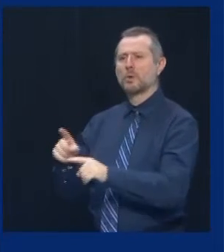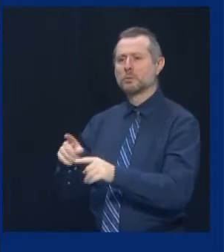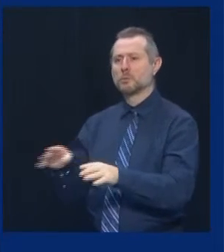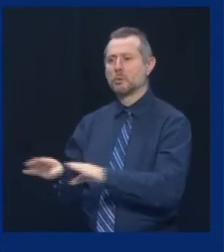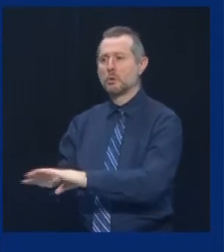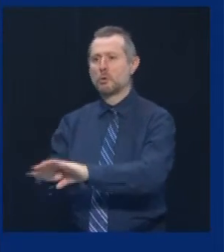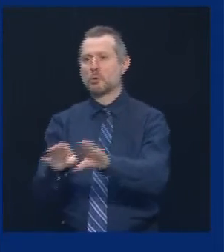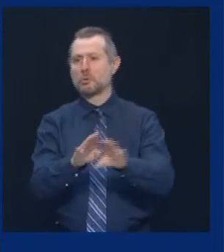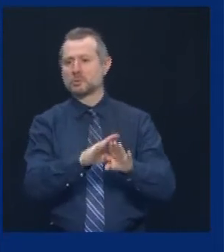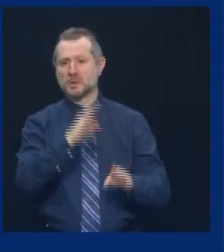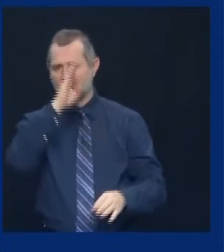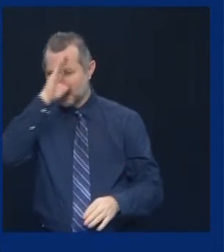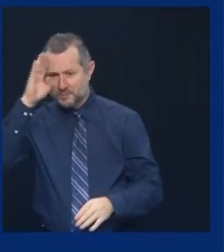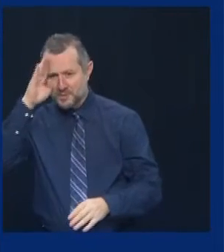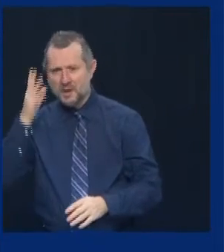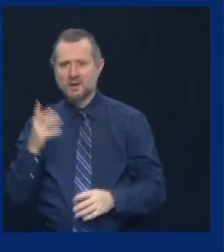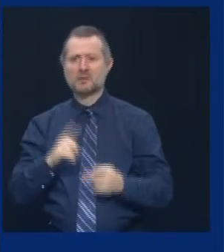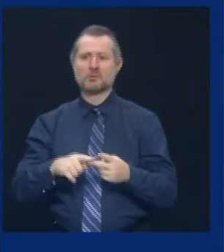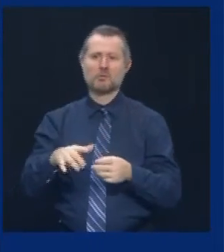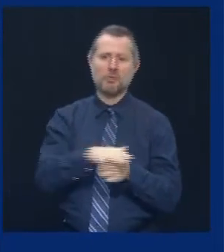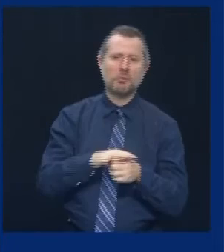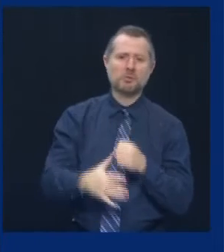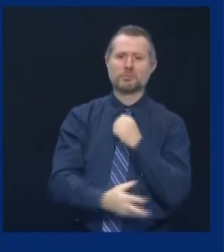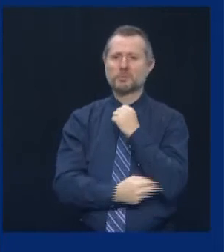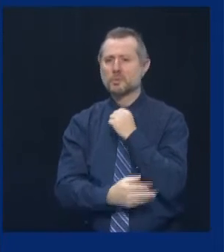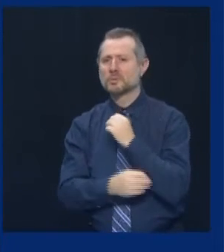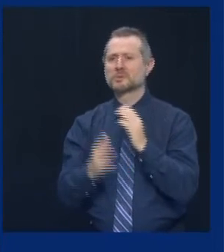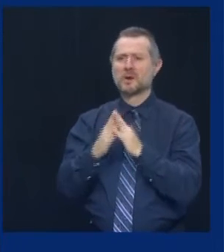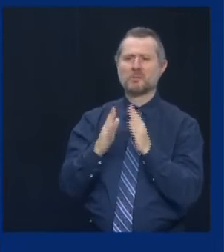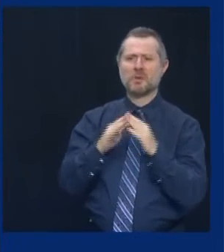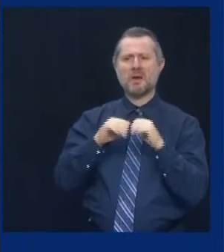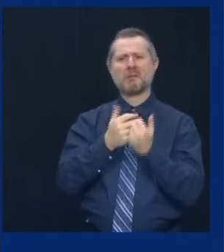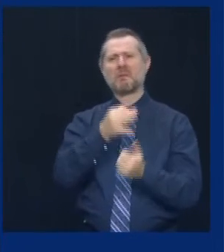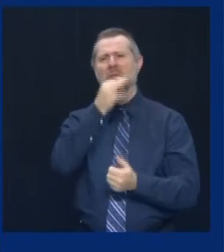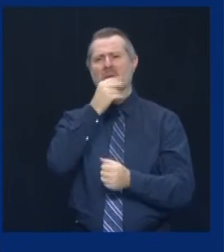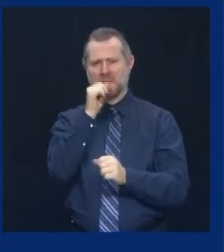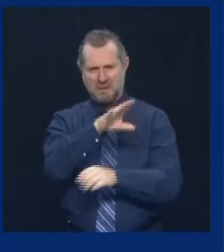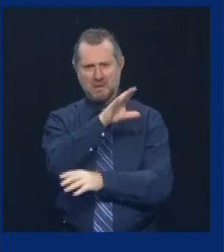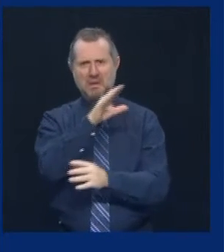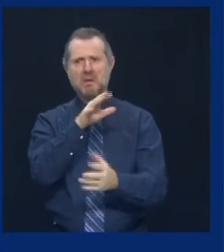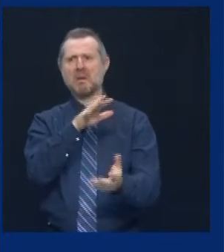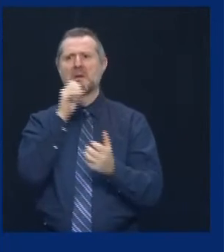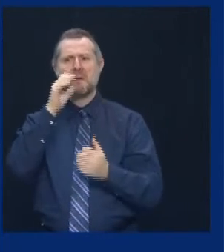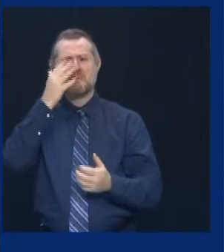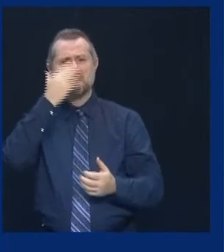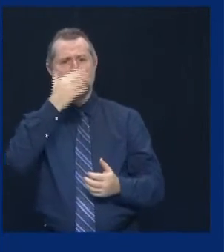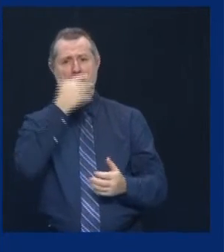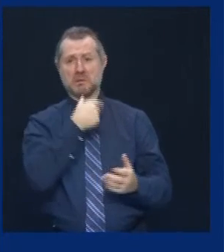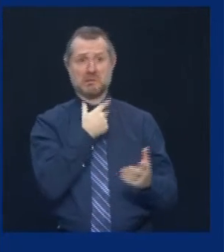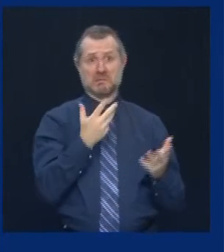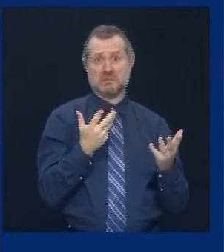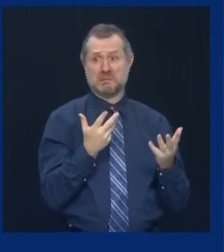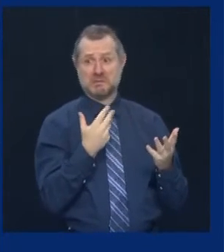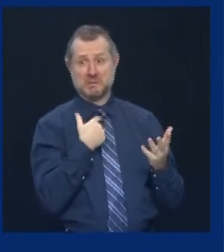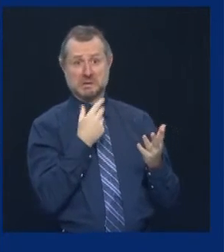THE STATE CLOSED, HOSPITALS AND COMMUNITIES OF COLOR, HOW CAN --